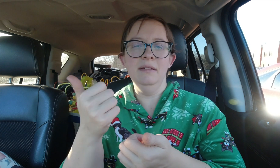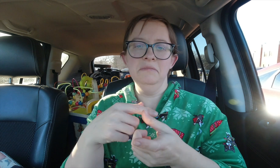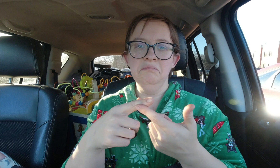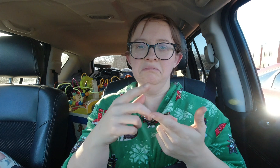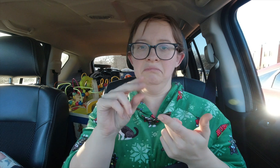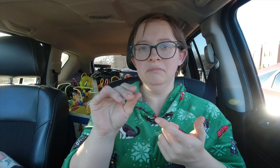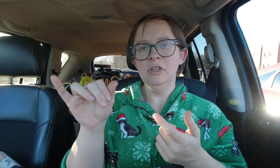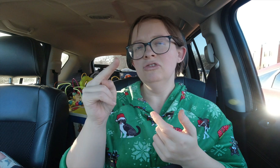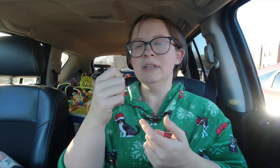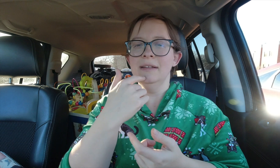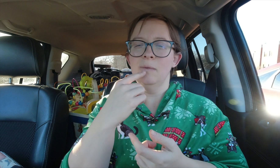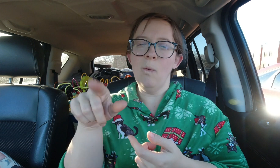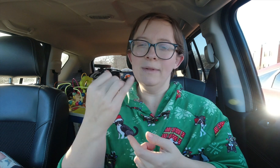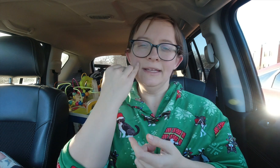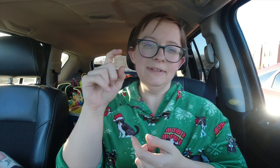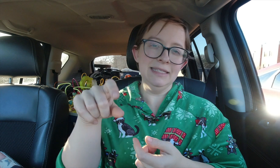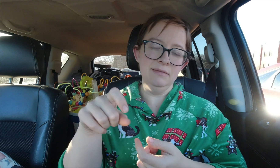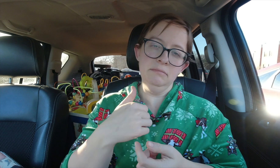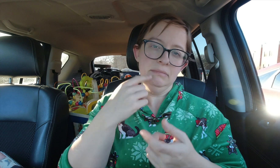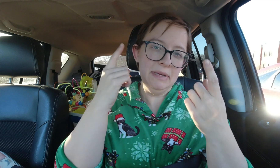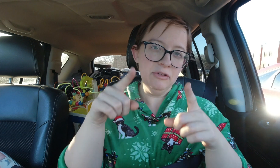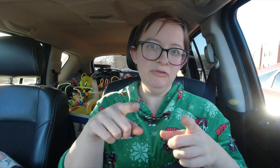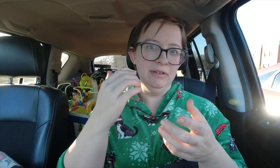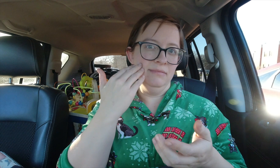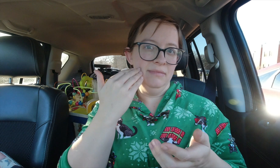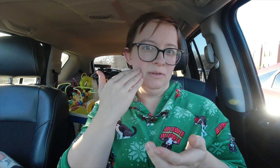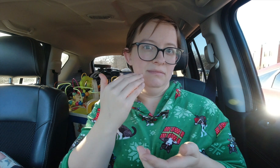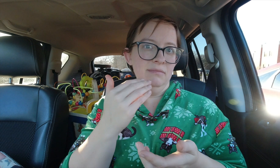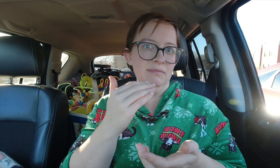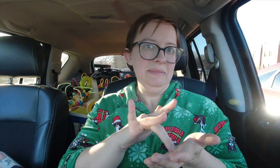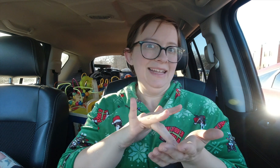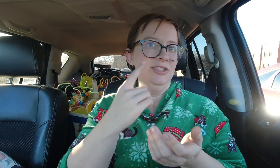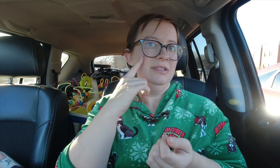If they can do some sort of therapeutic option, then you know I would say no.